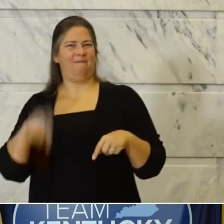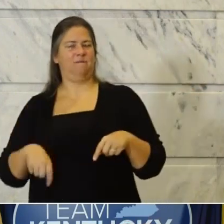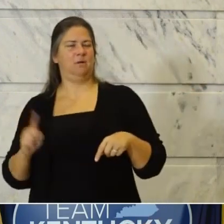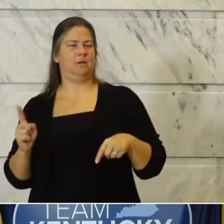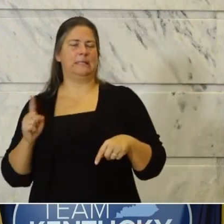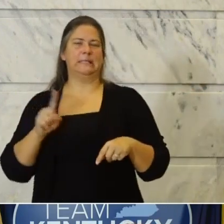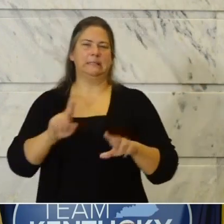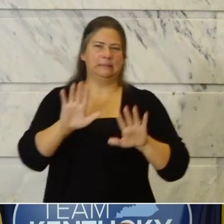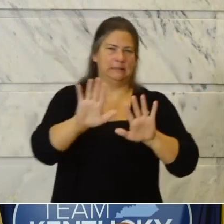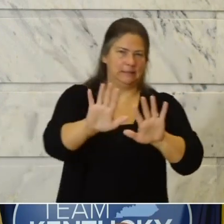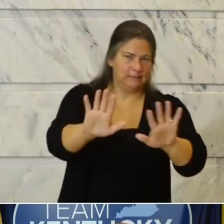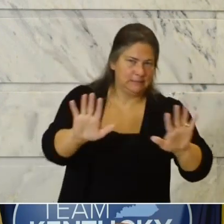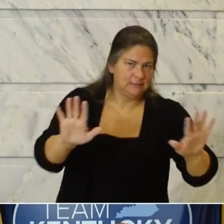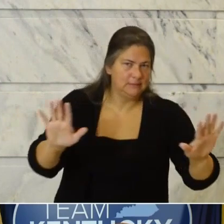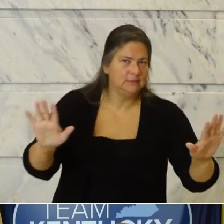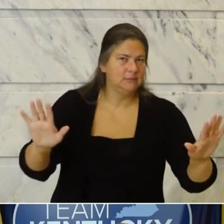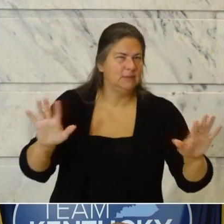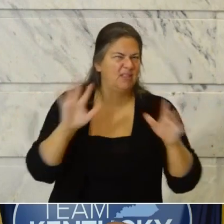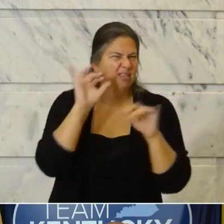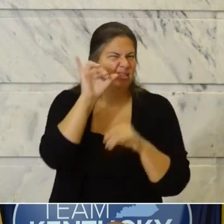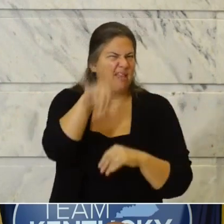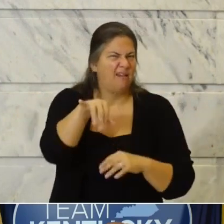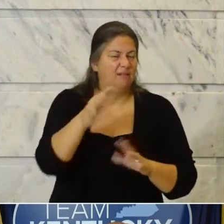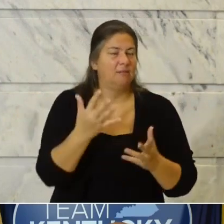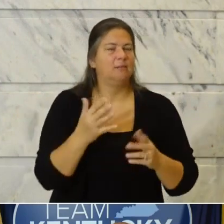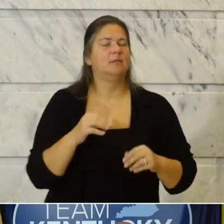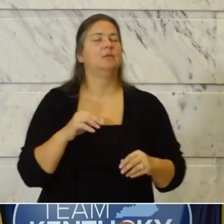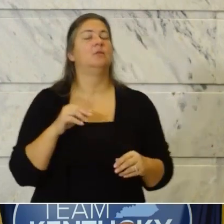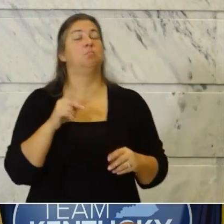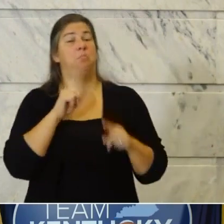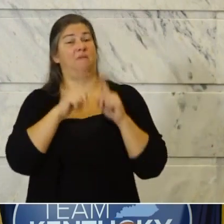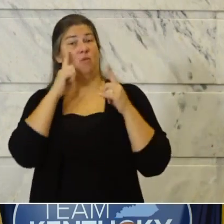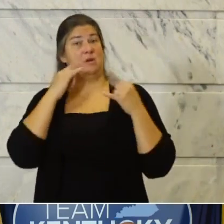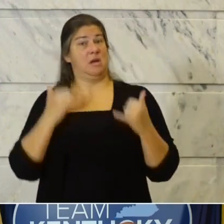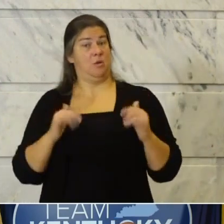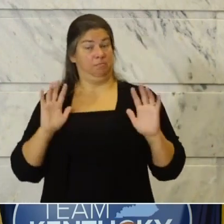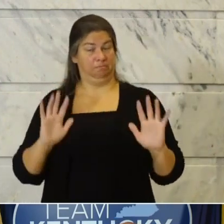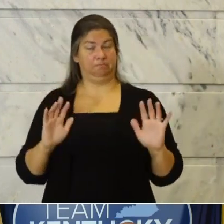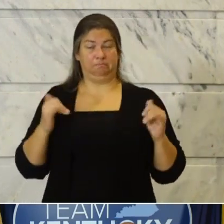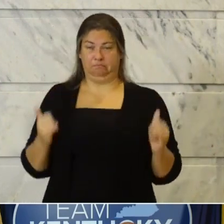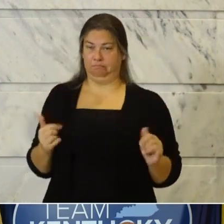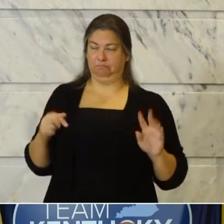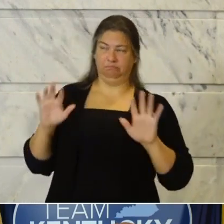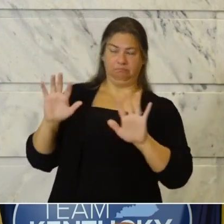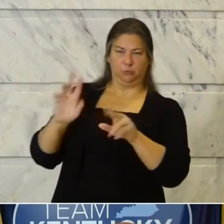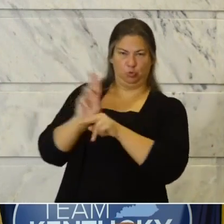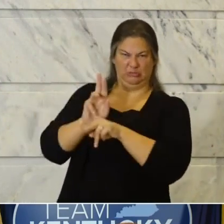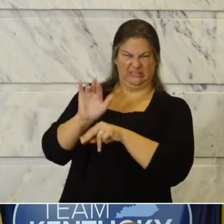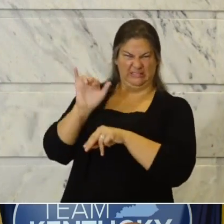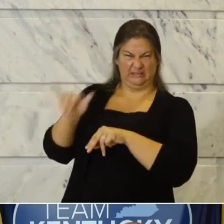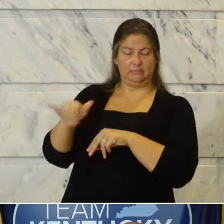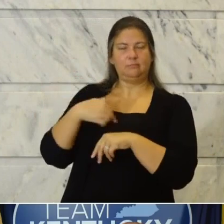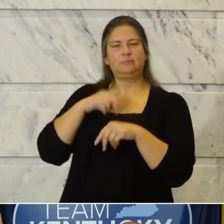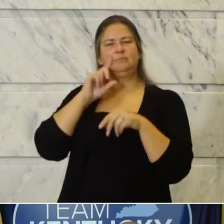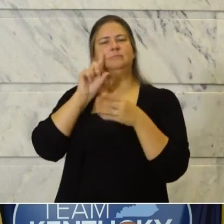You're supposed to check every Thursday. We put it eight o'clock because we published this every afternoon, late afternoon, and then if you do that, you